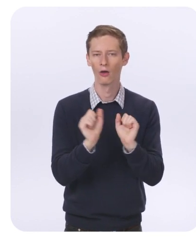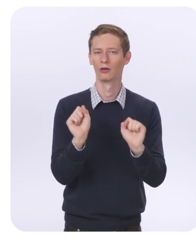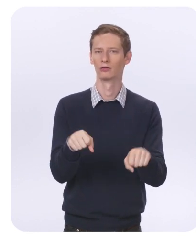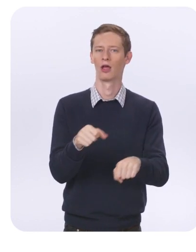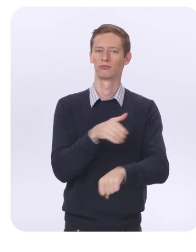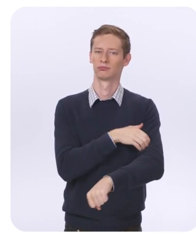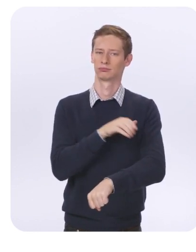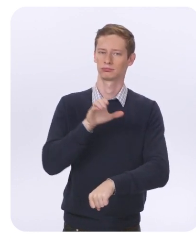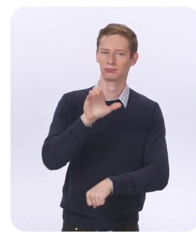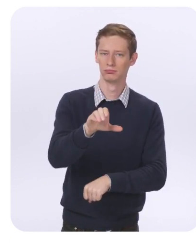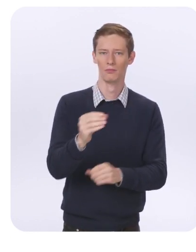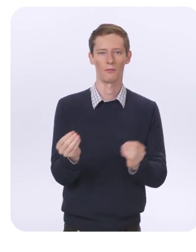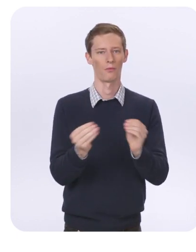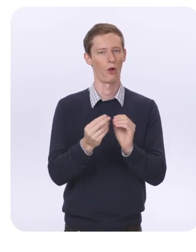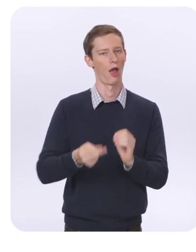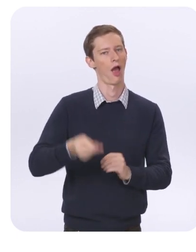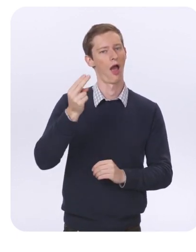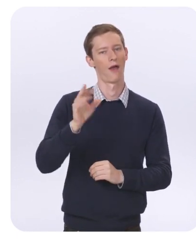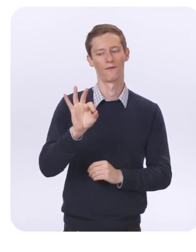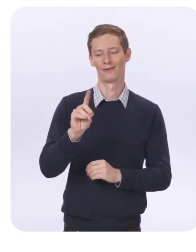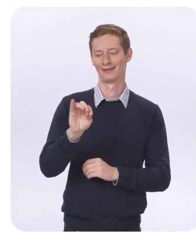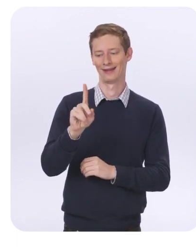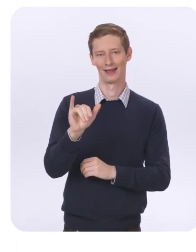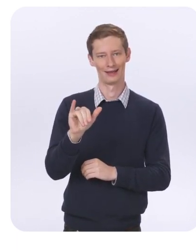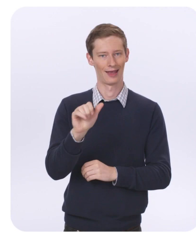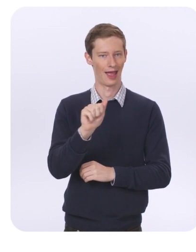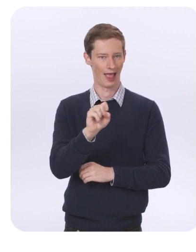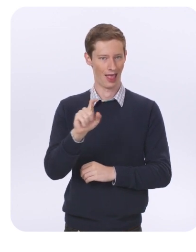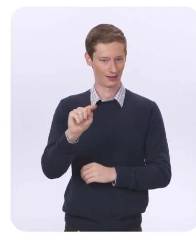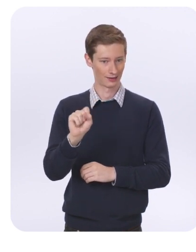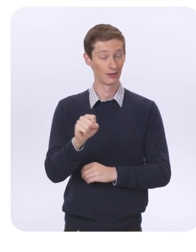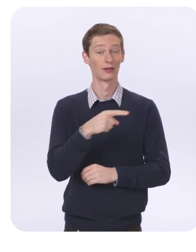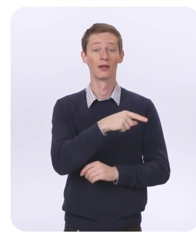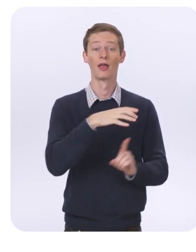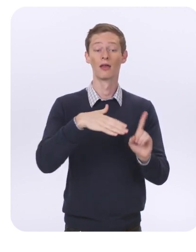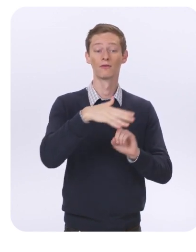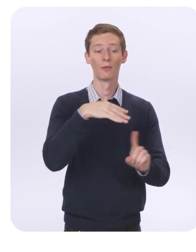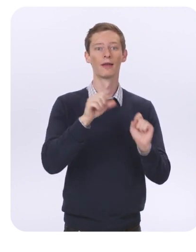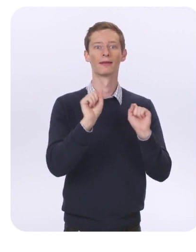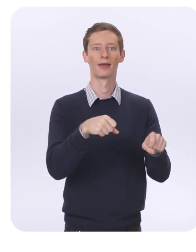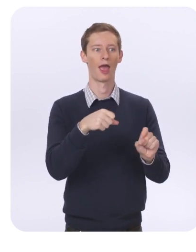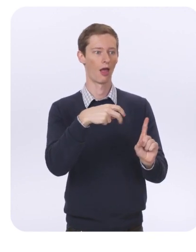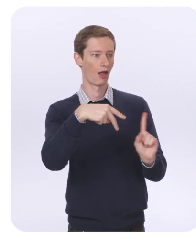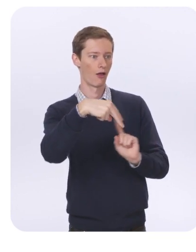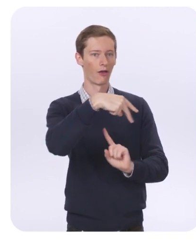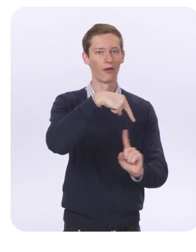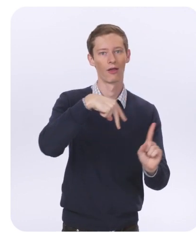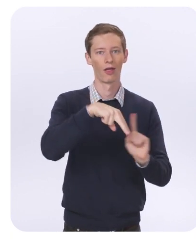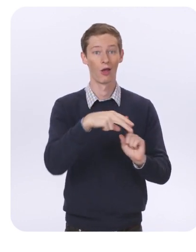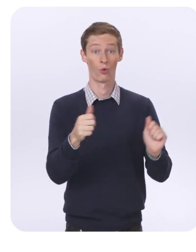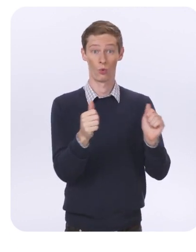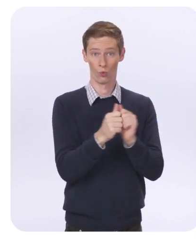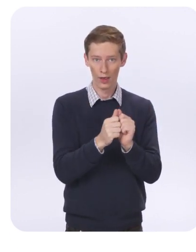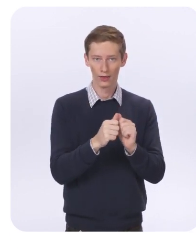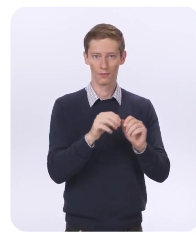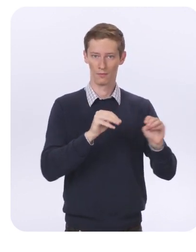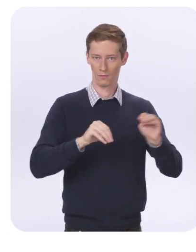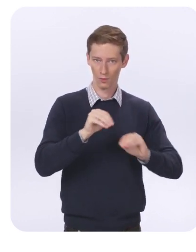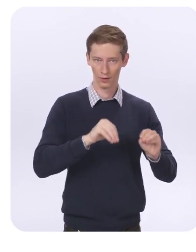and to enable developers to A/B test these assets post-launch. We plan to continue testing iterations of this experience throughout Q4